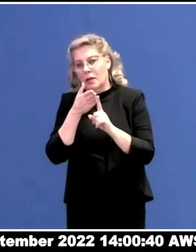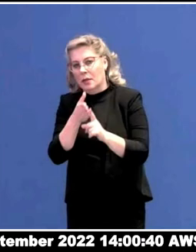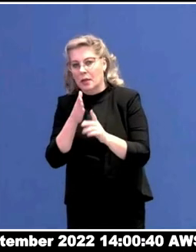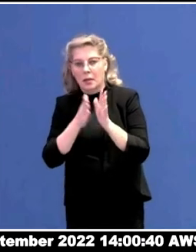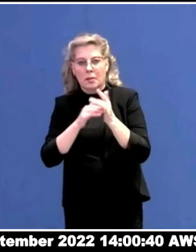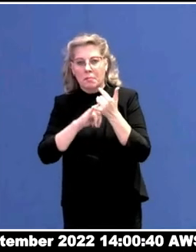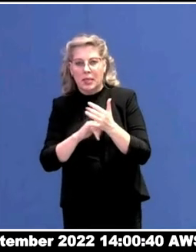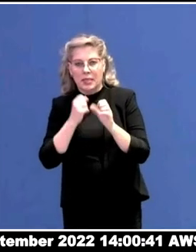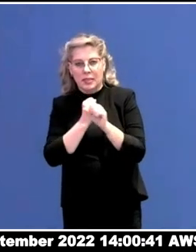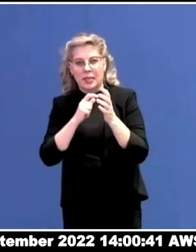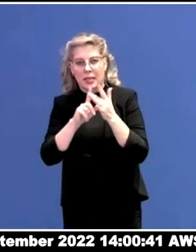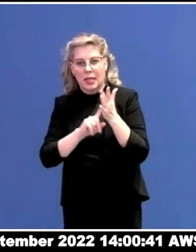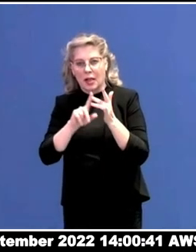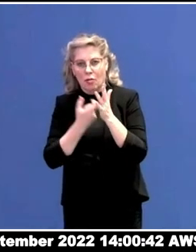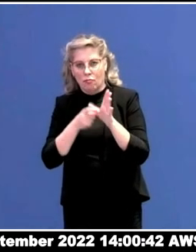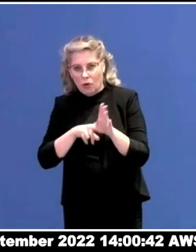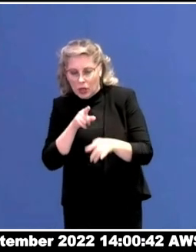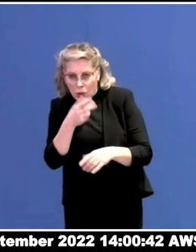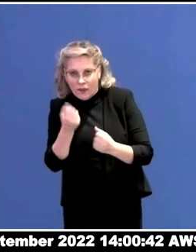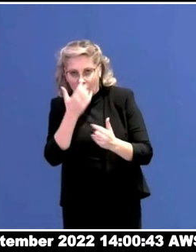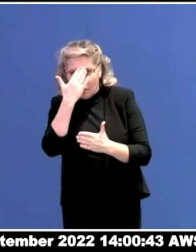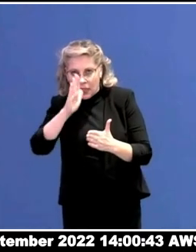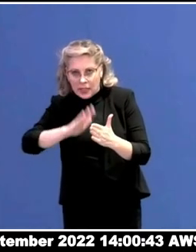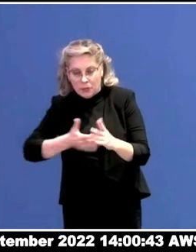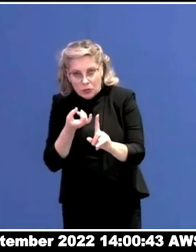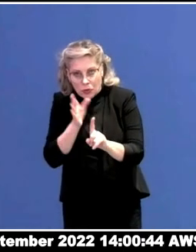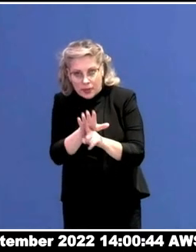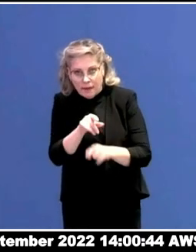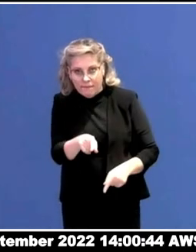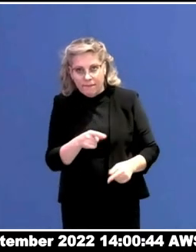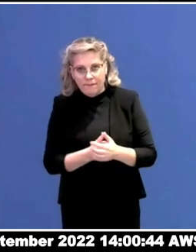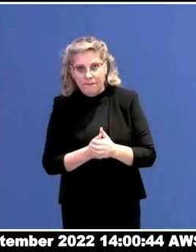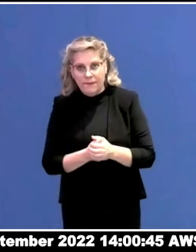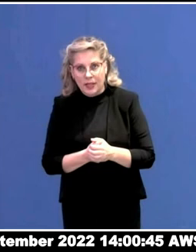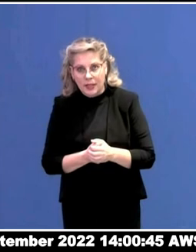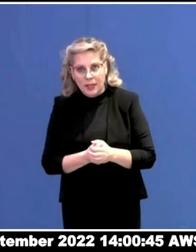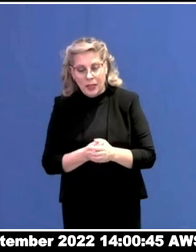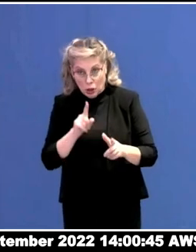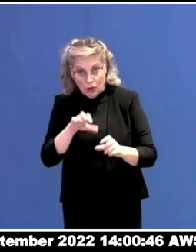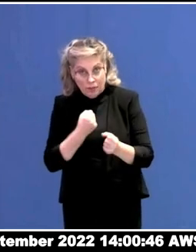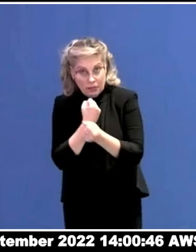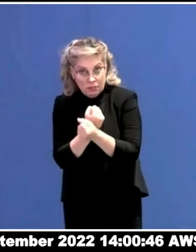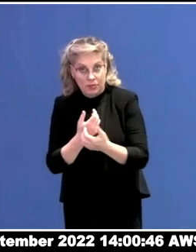What has it all taught you? MS KILROY: As a child that was kept in solitary confinement